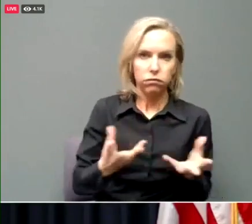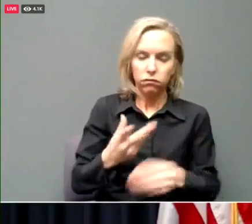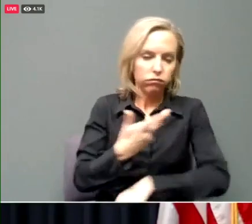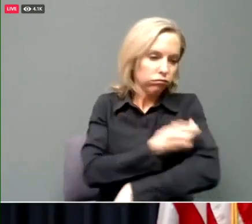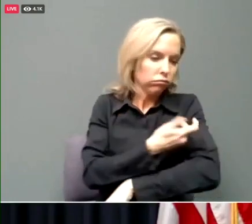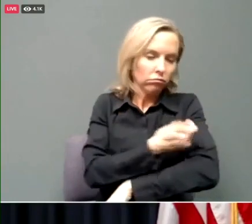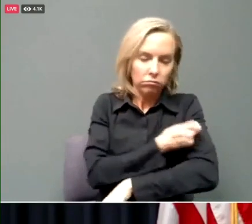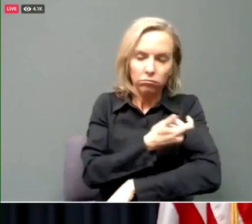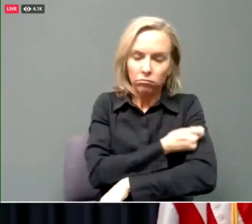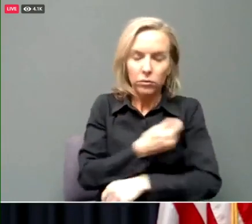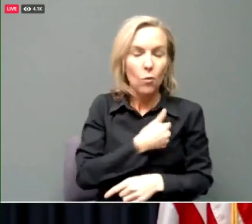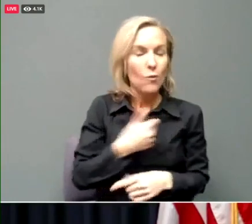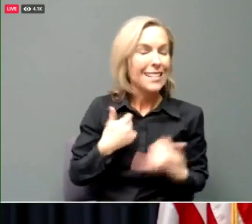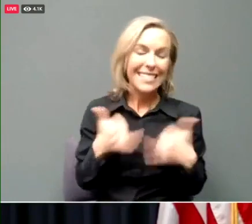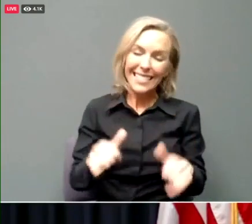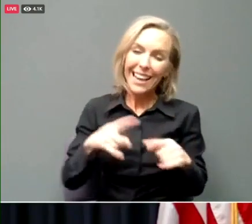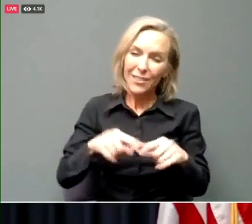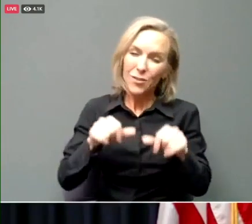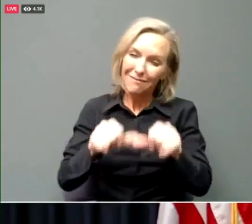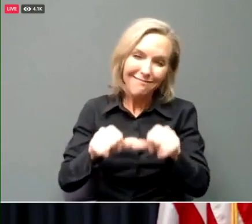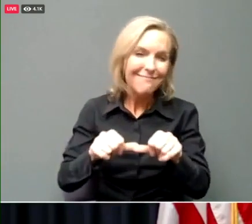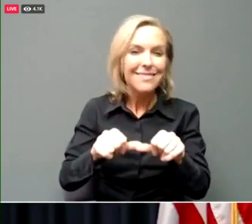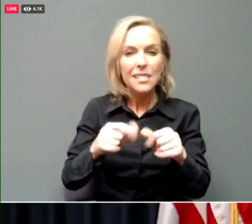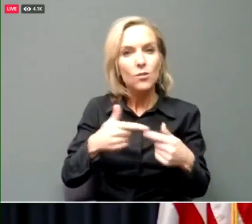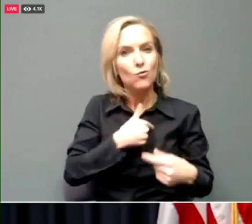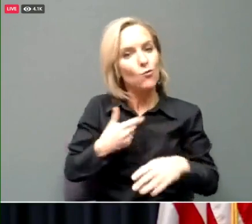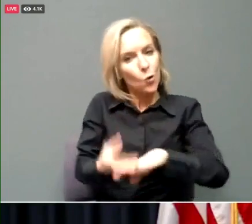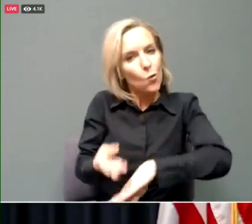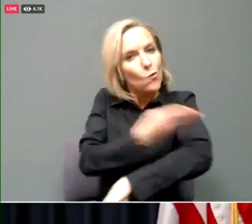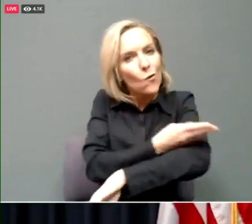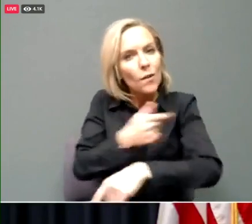intend to improve this and make this best in class service. The problem is